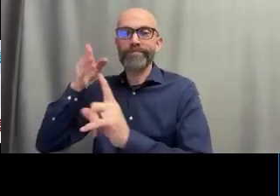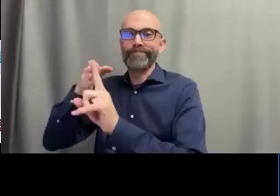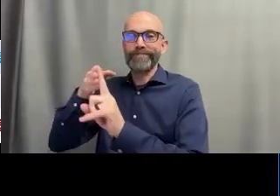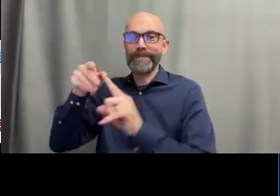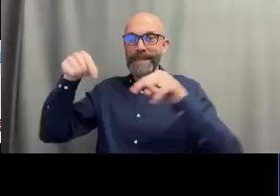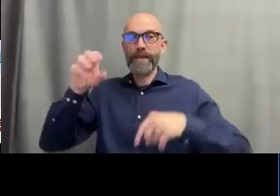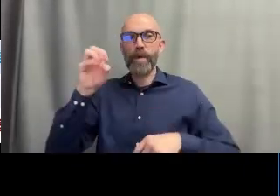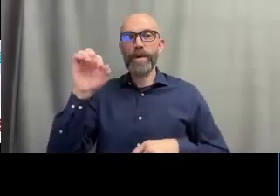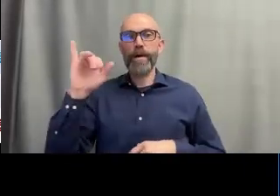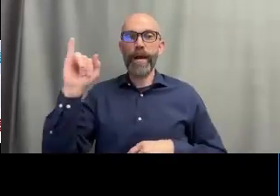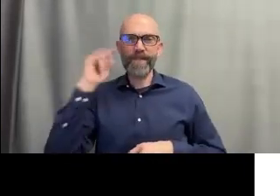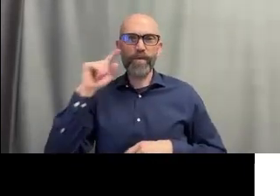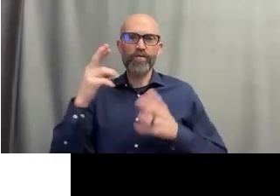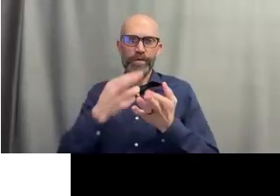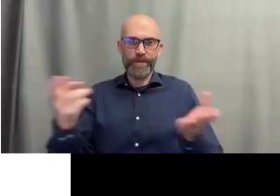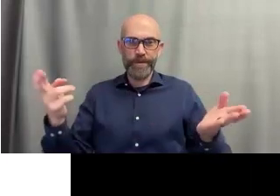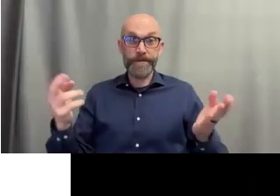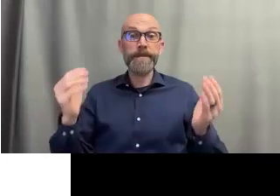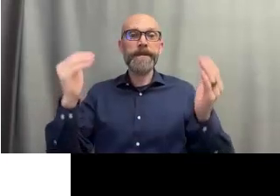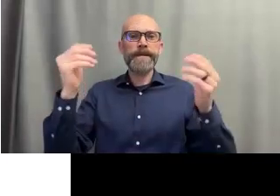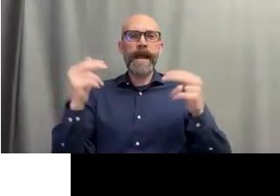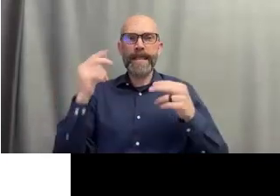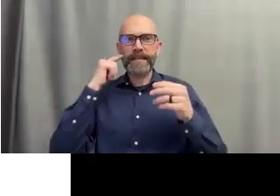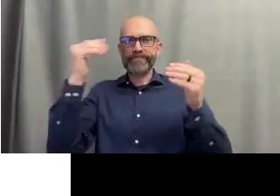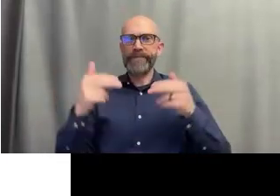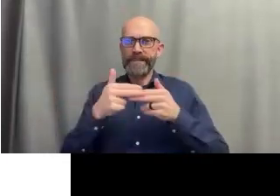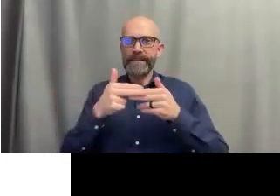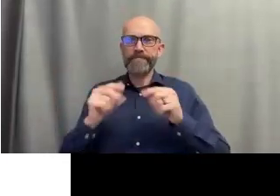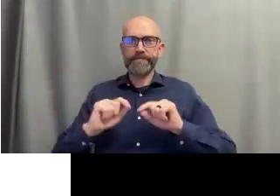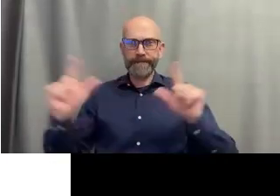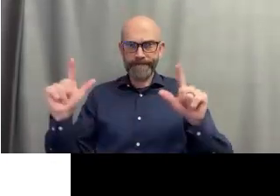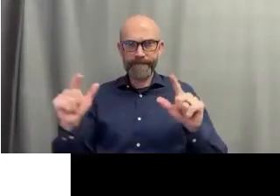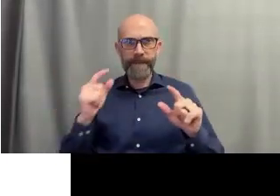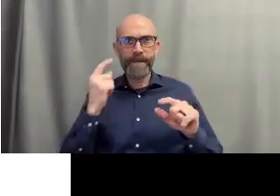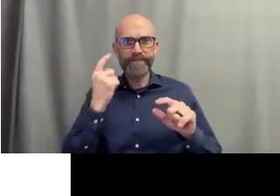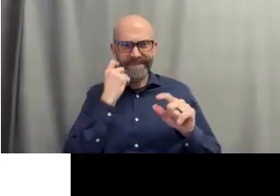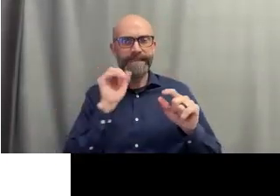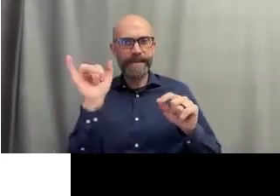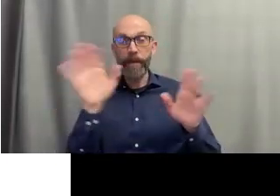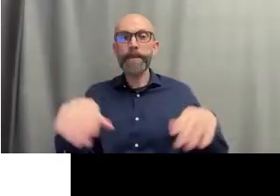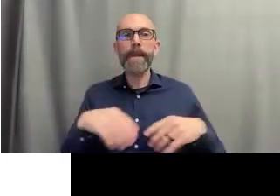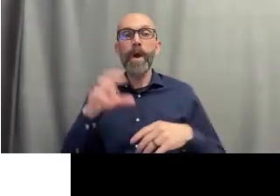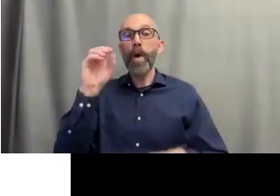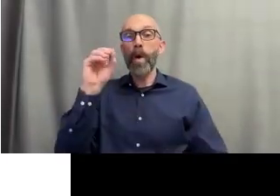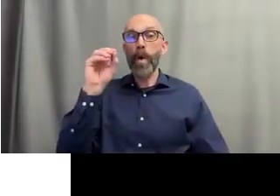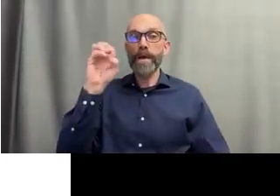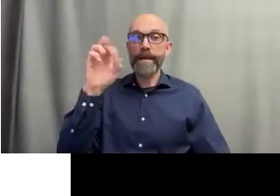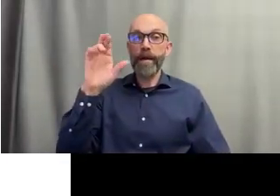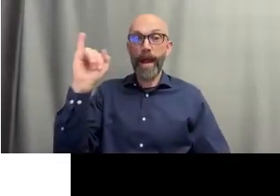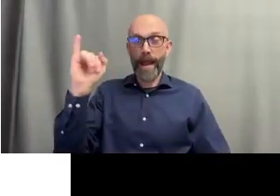for resources. Okay. Next slide. I think that just shows what we just looked at. The OERI also has a Canvas site.